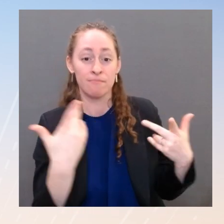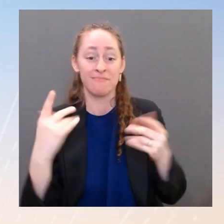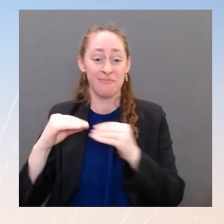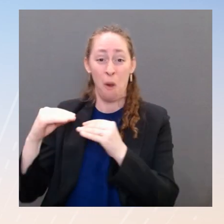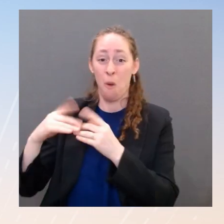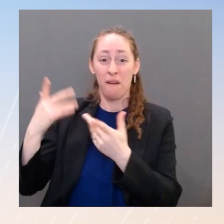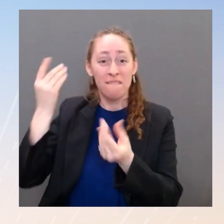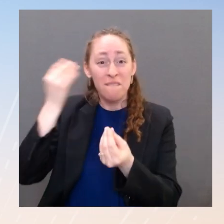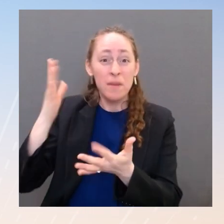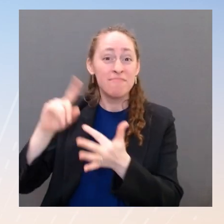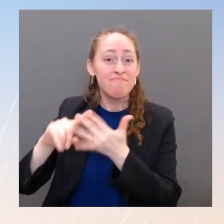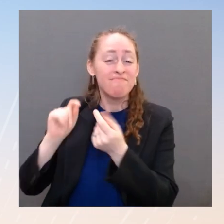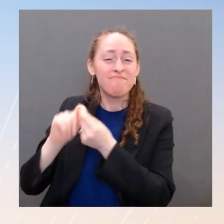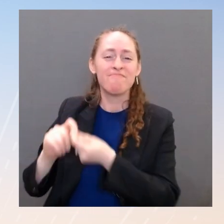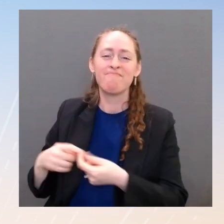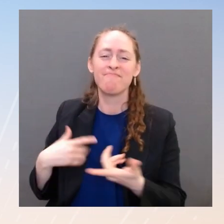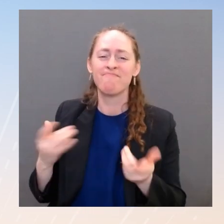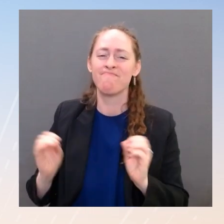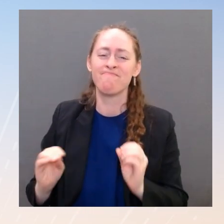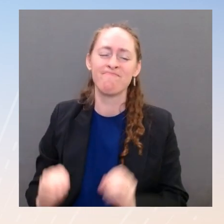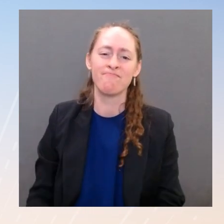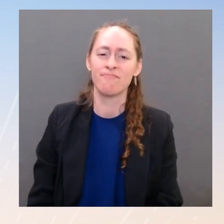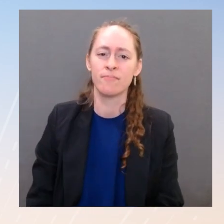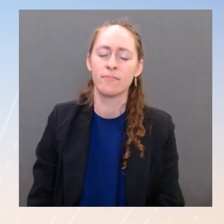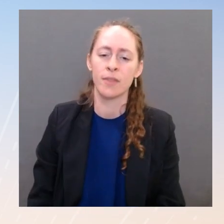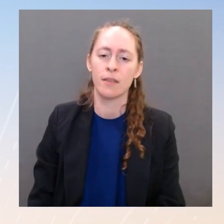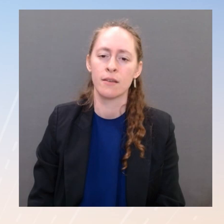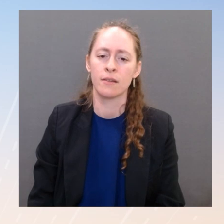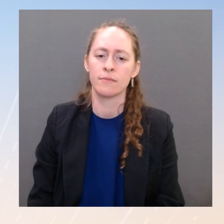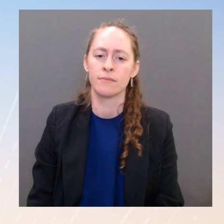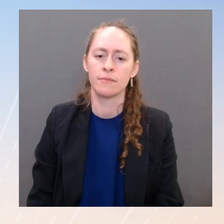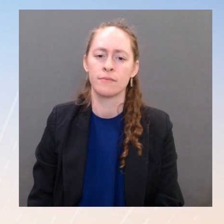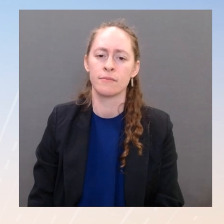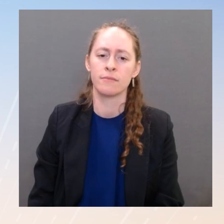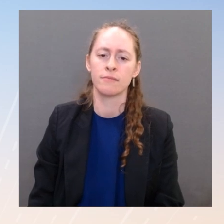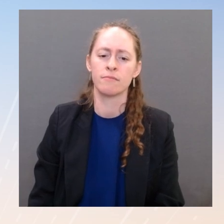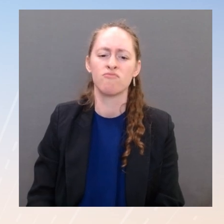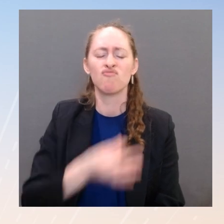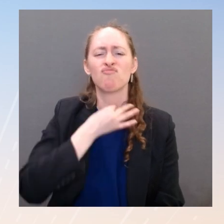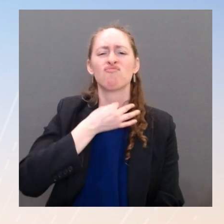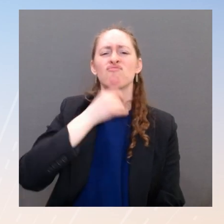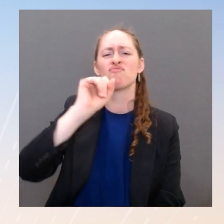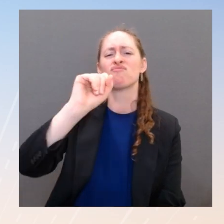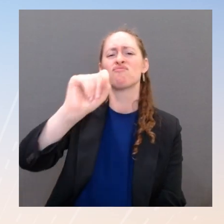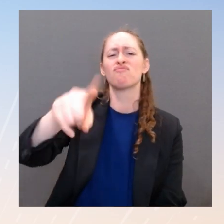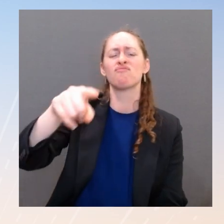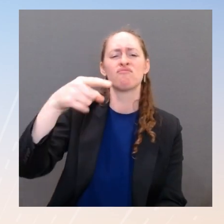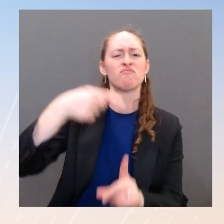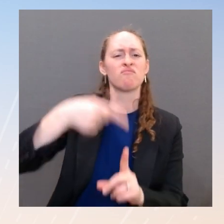but did President Biden asks Mexican President López Obrador to increase troops on the Mexican border?